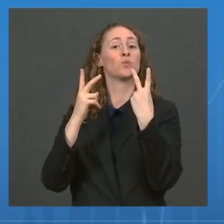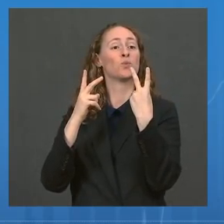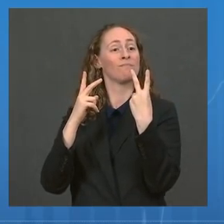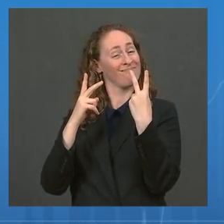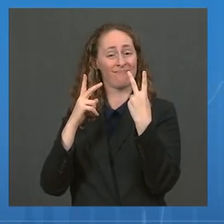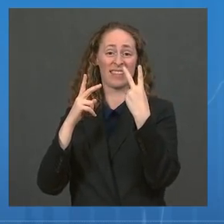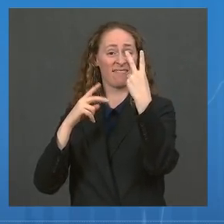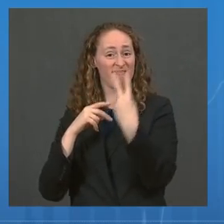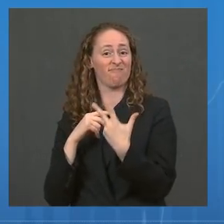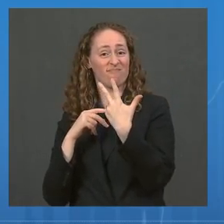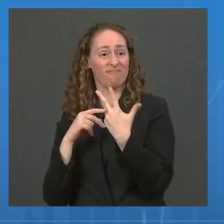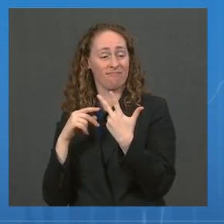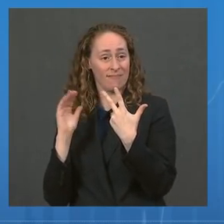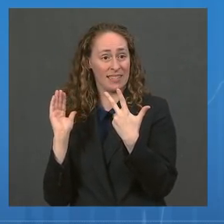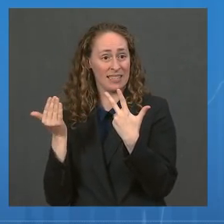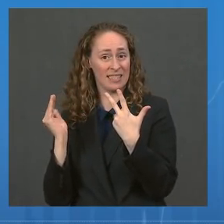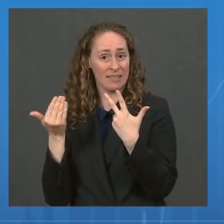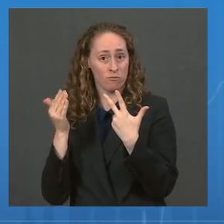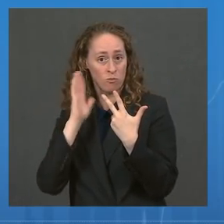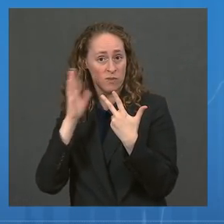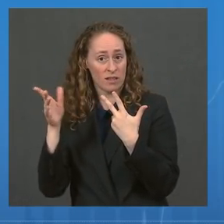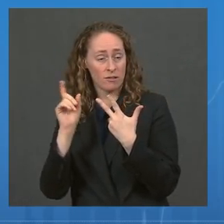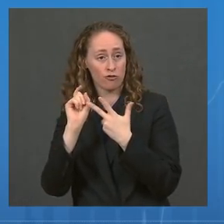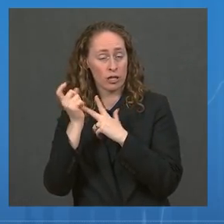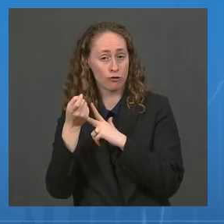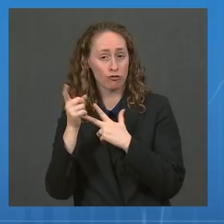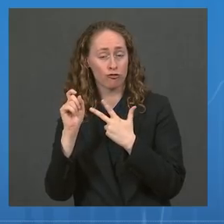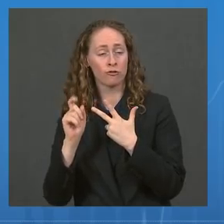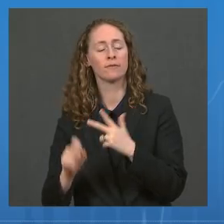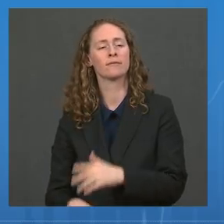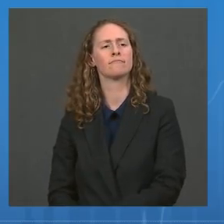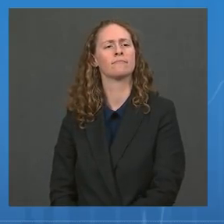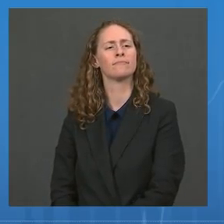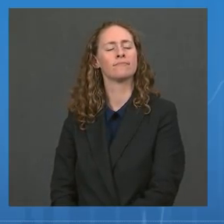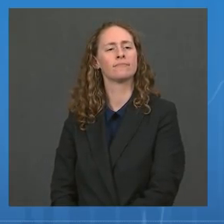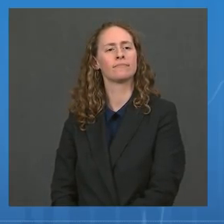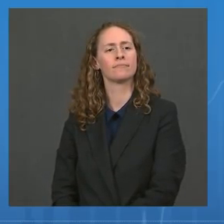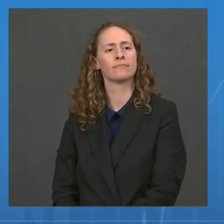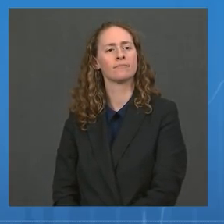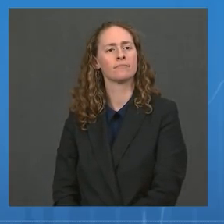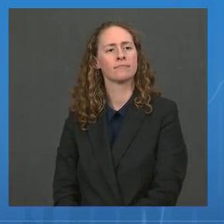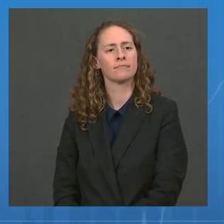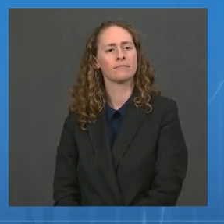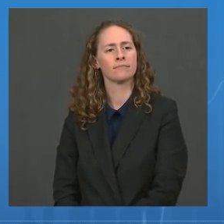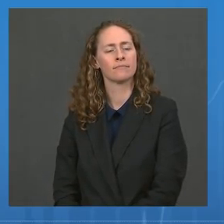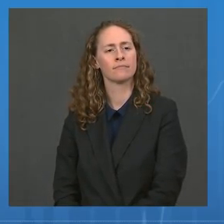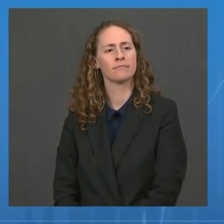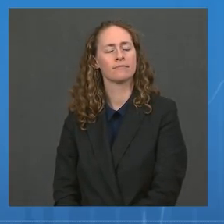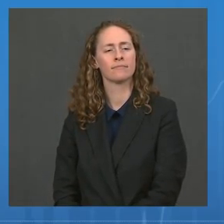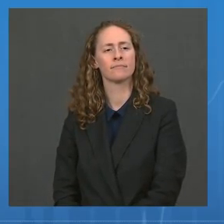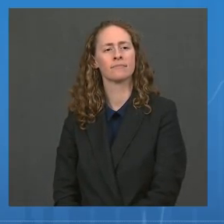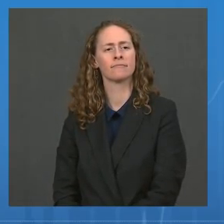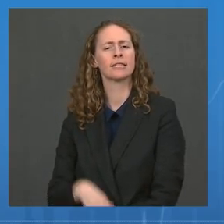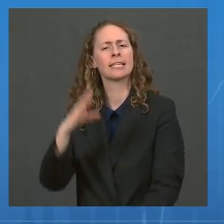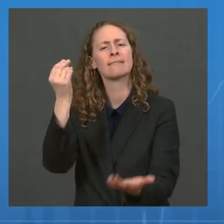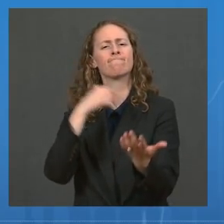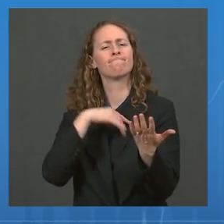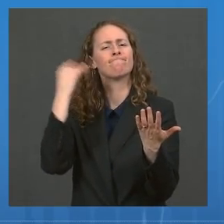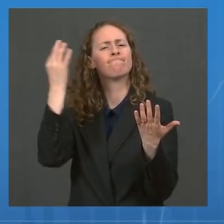as needing a third shot? And also, do you expect to have a similar process for Moderna